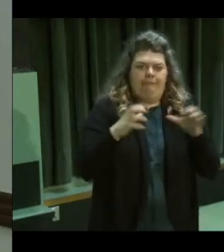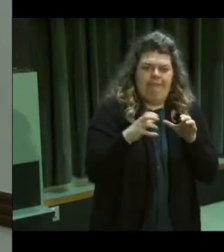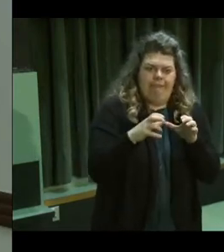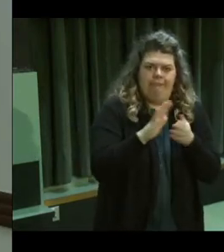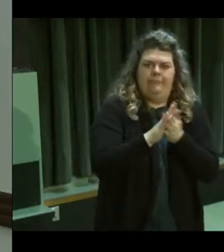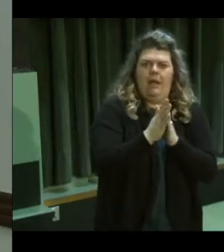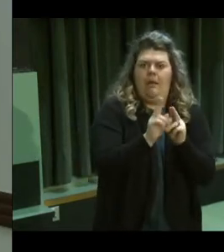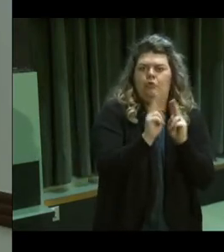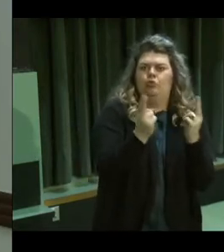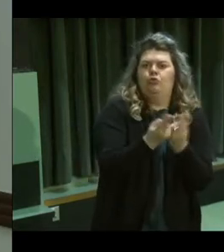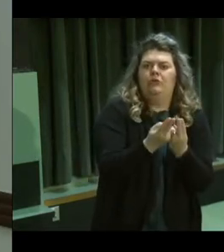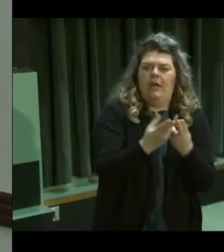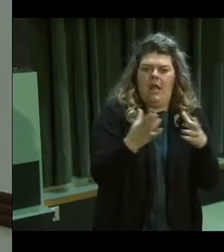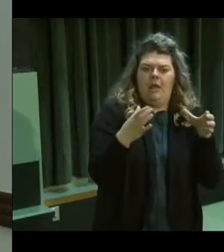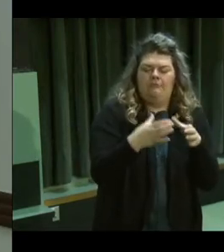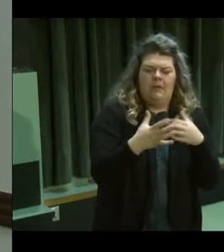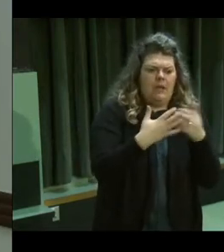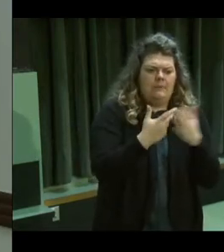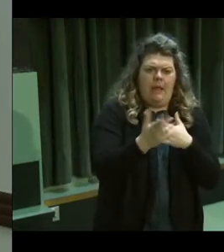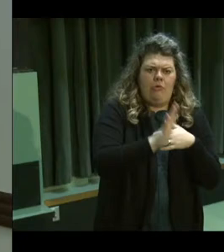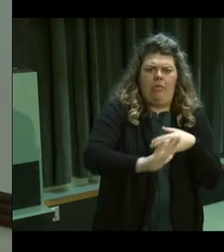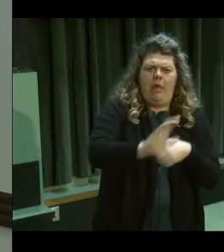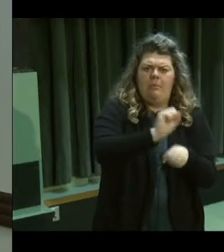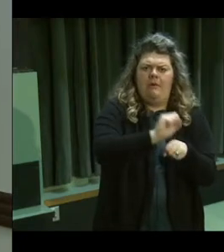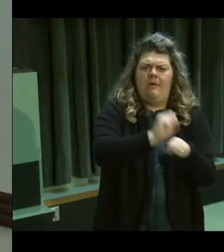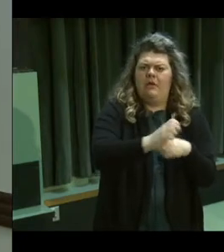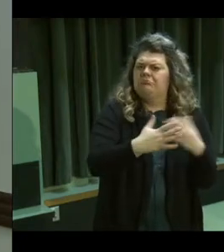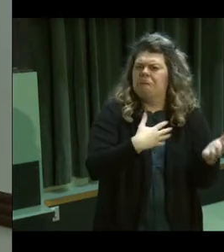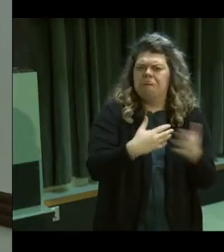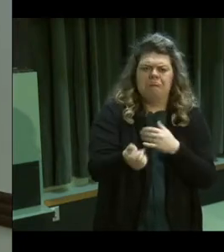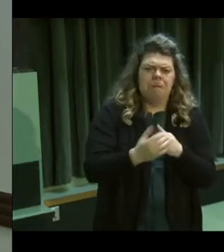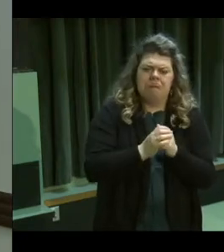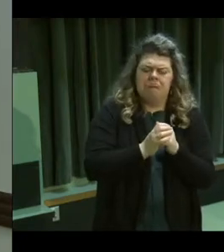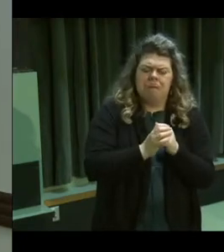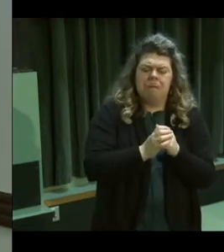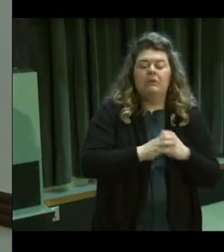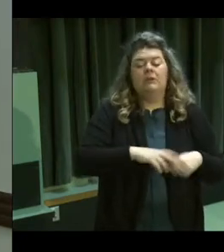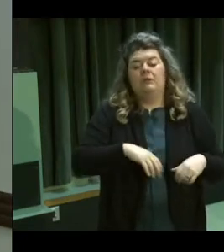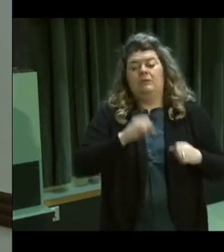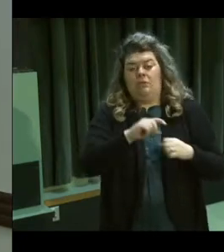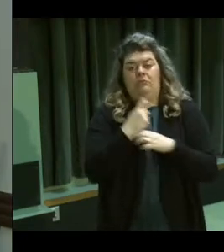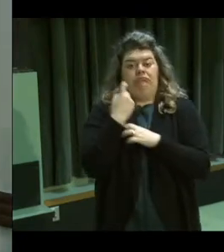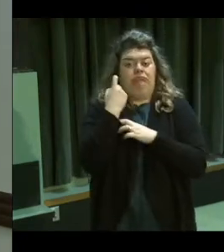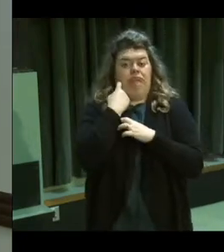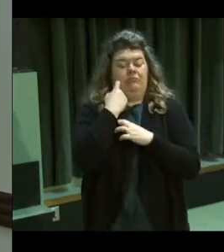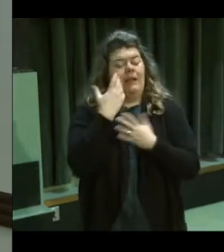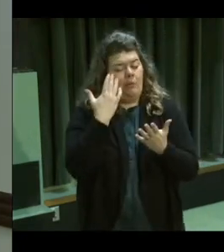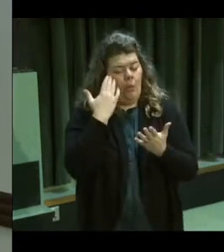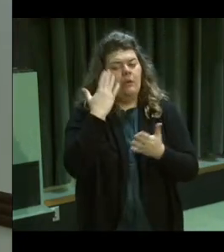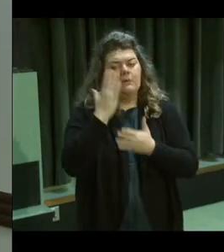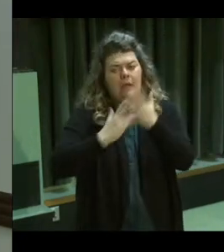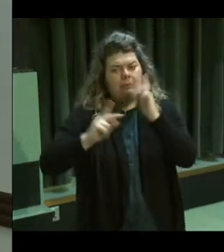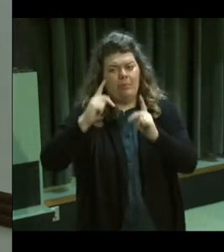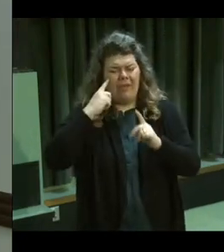together and unionizing, regardless of their profession.